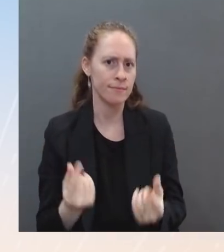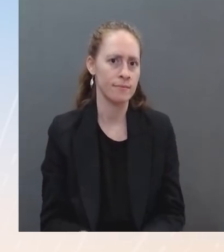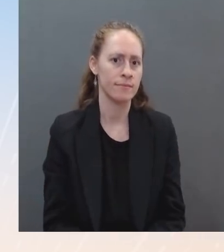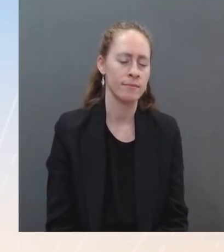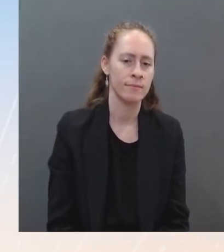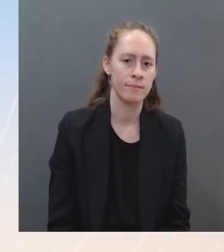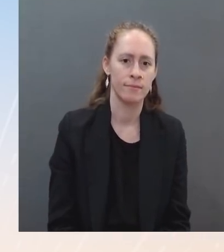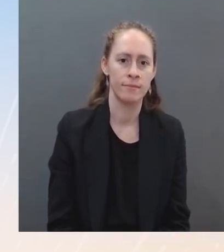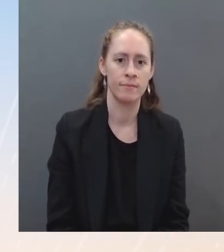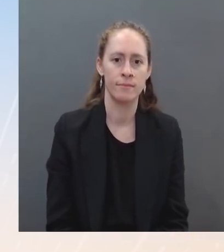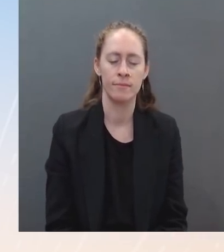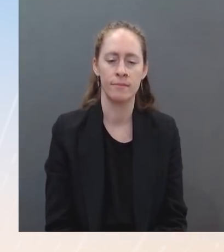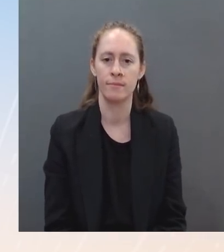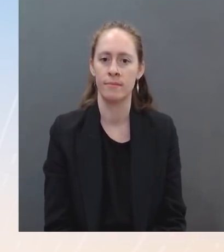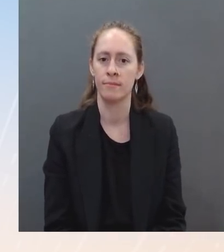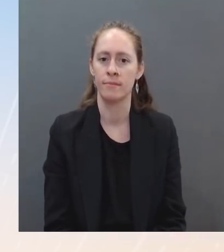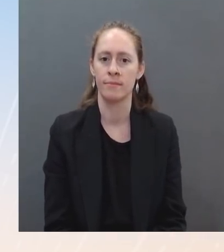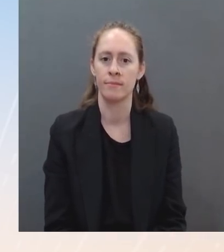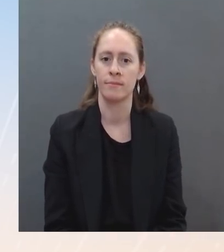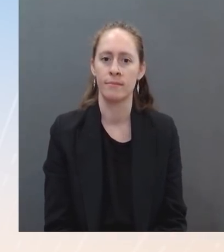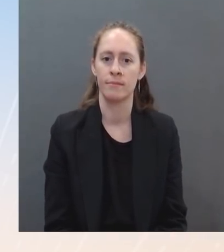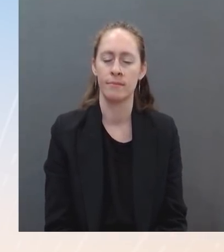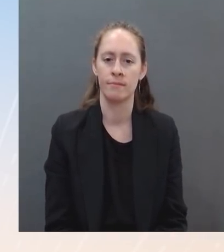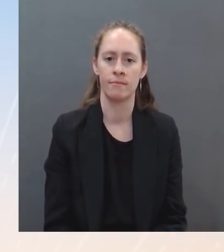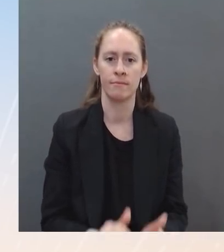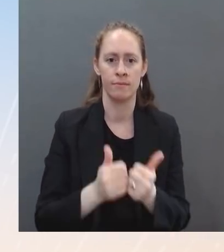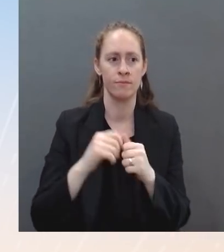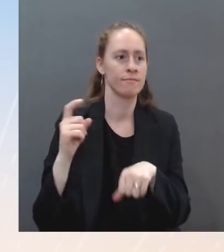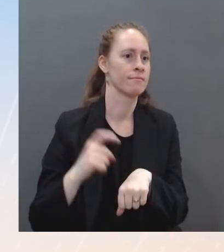I believe some administration officials say they're anticipating a record surge.